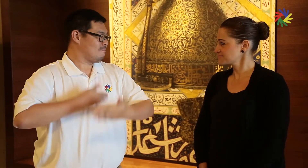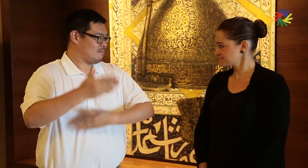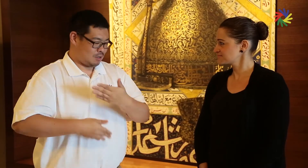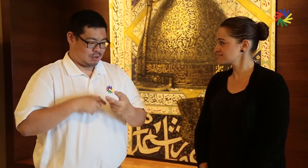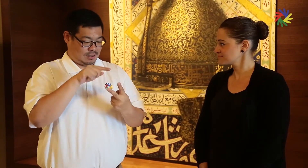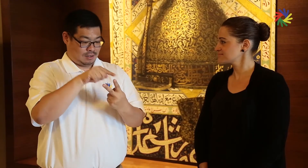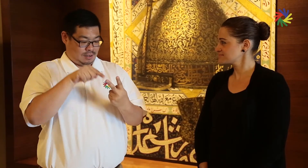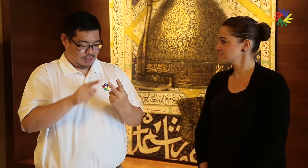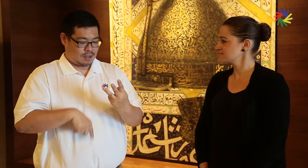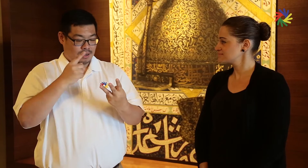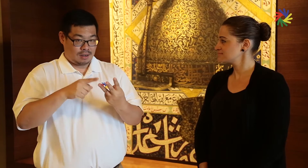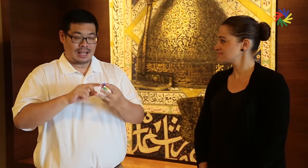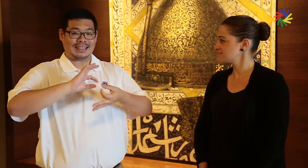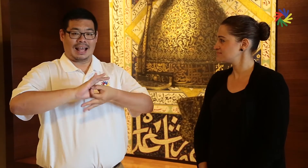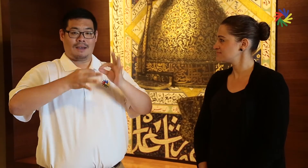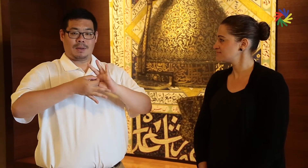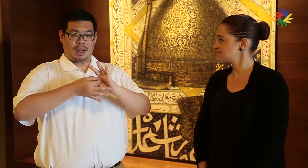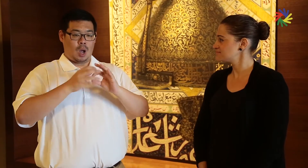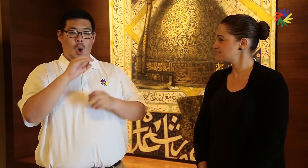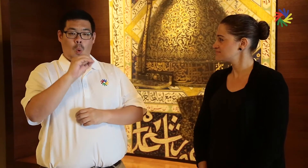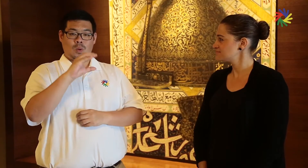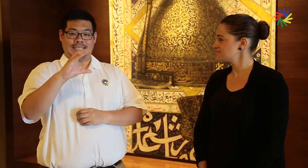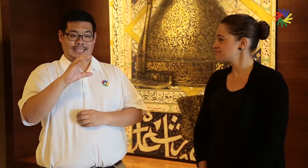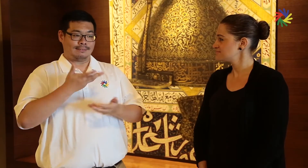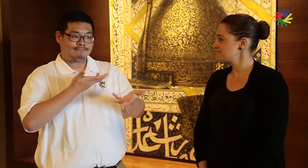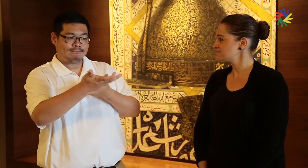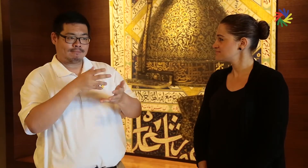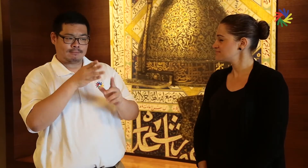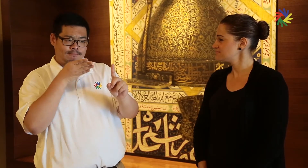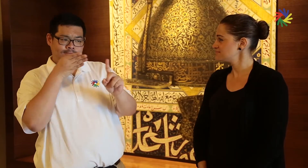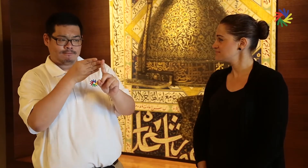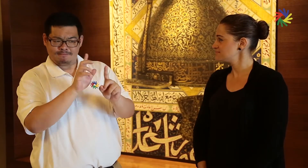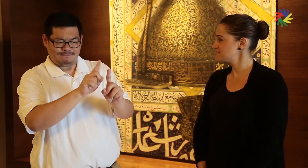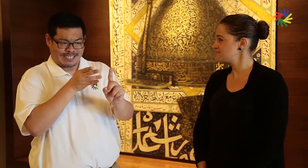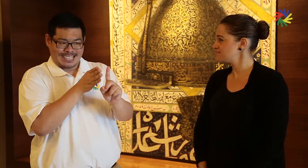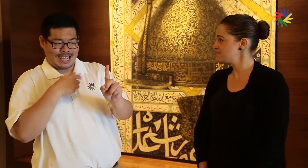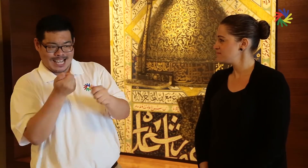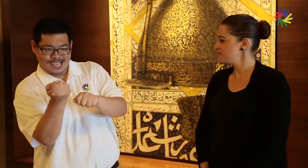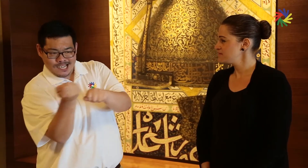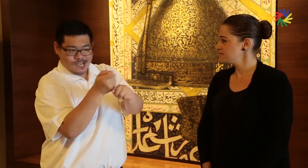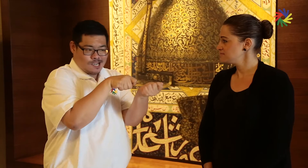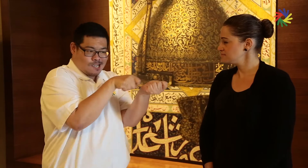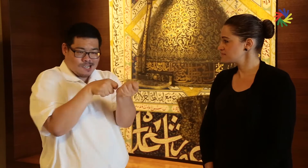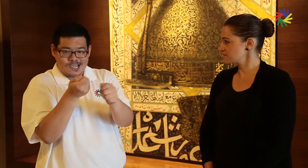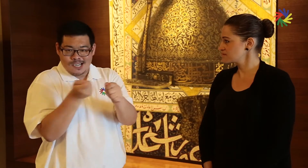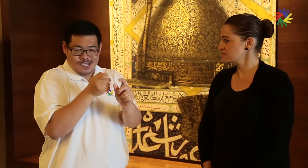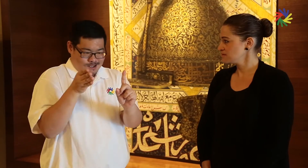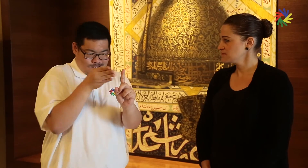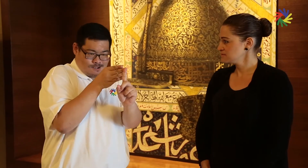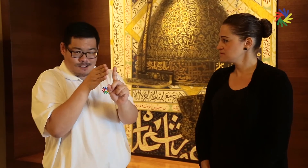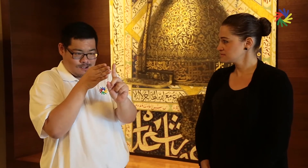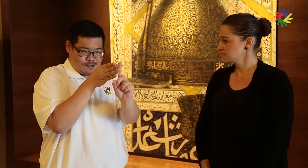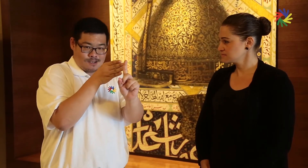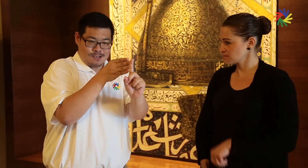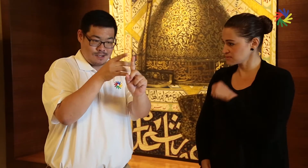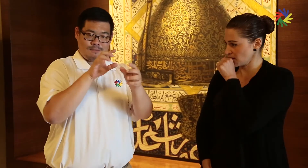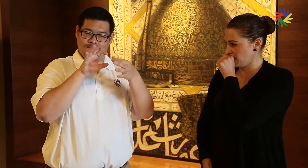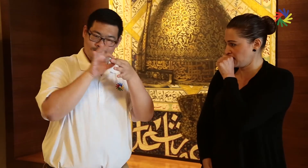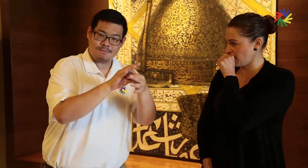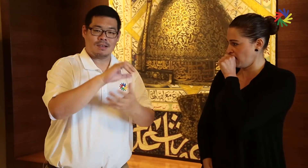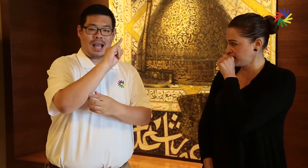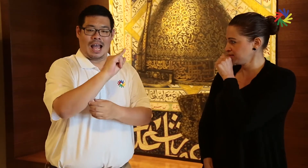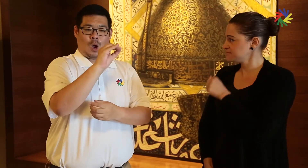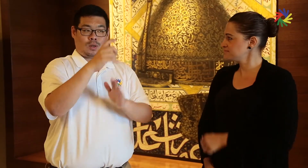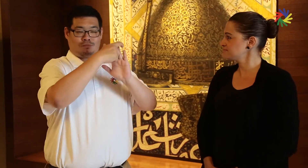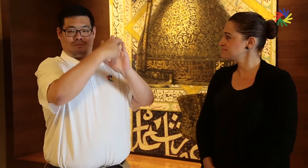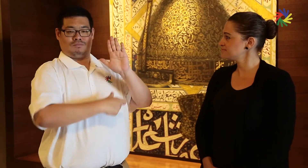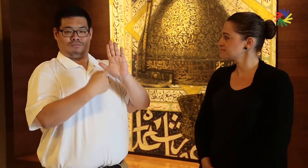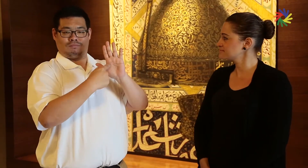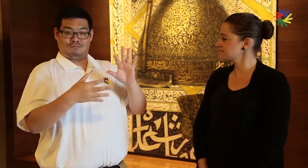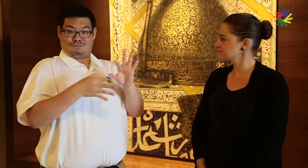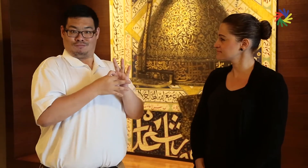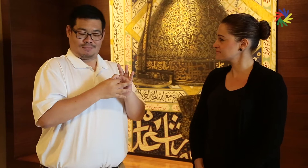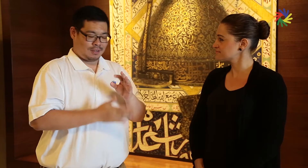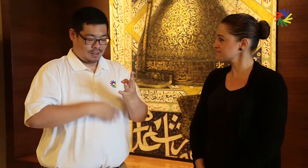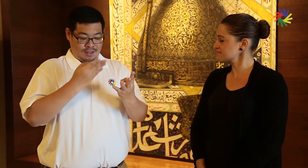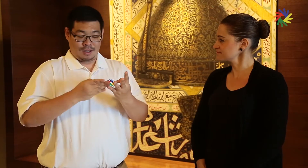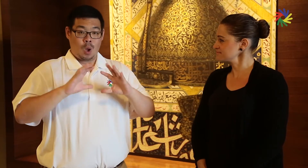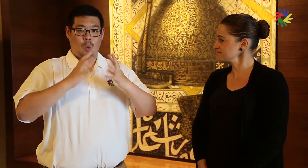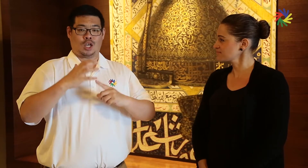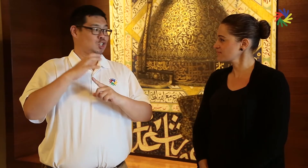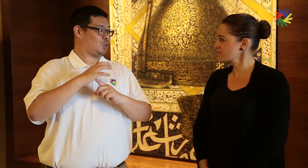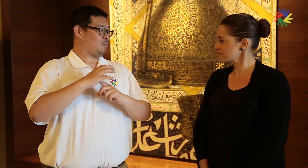we follow the Olympic Charter.